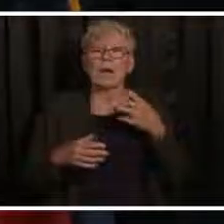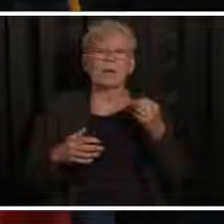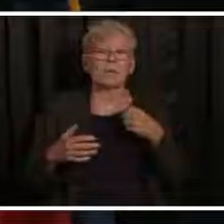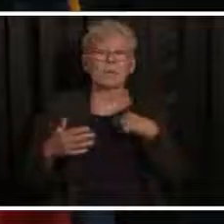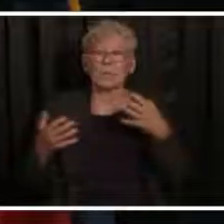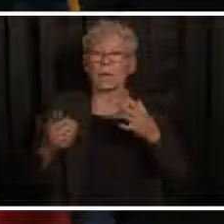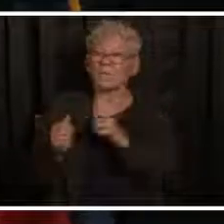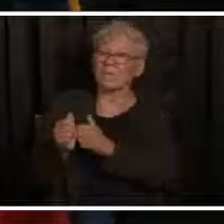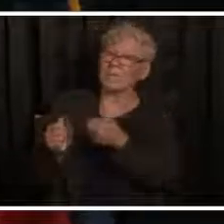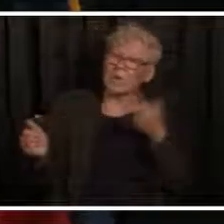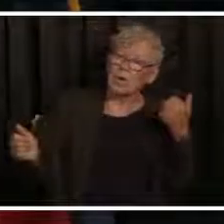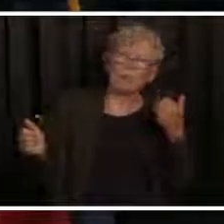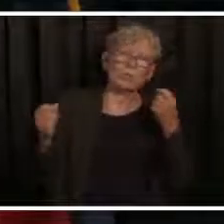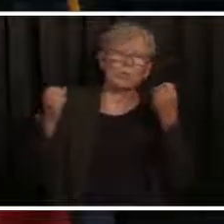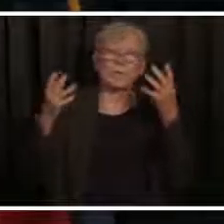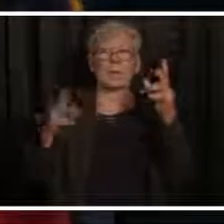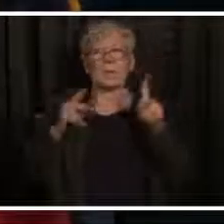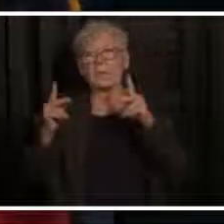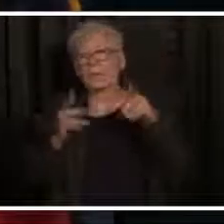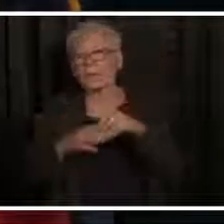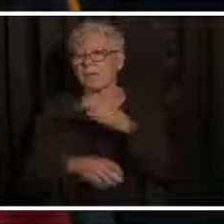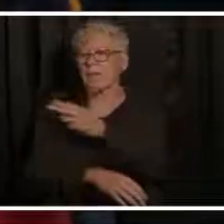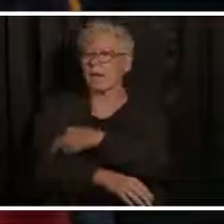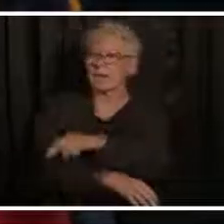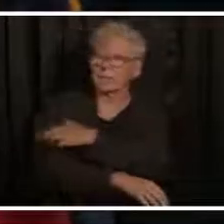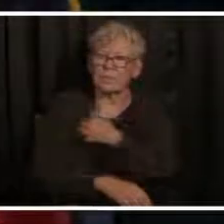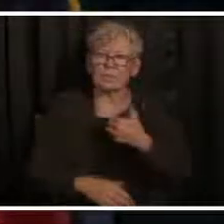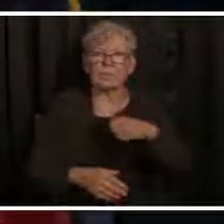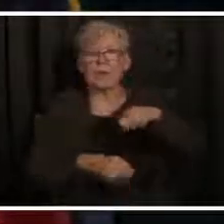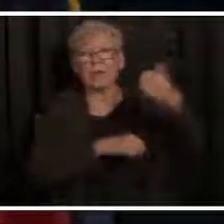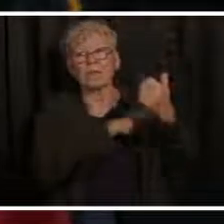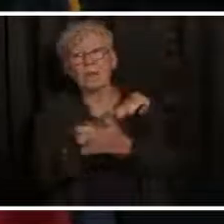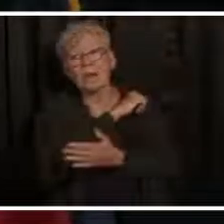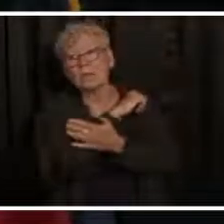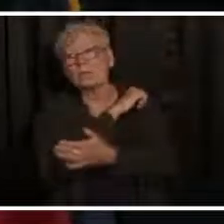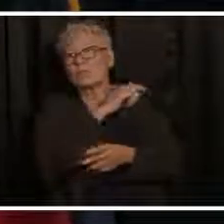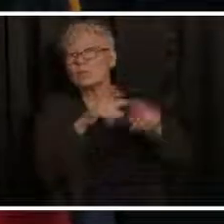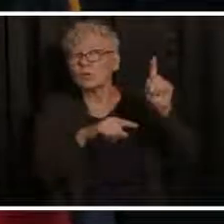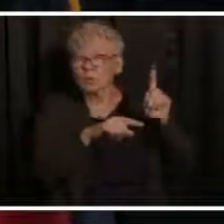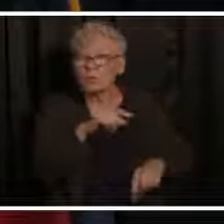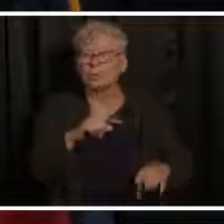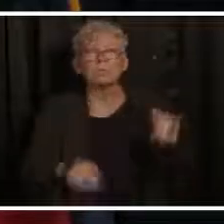capacity. some other other states didn't. some other countries didn't uh but we came very close and that's why